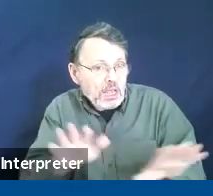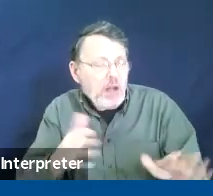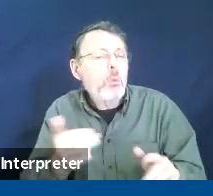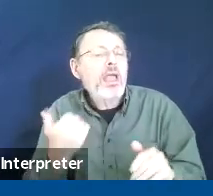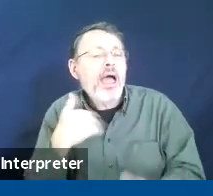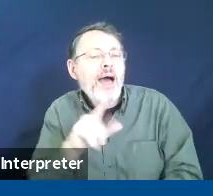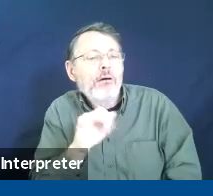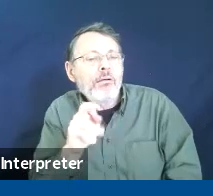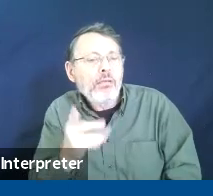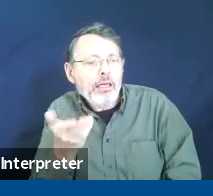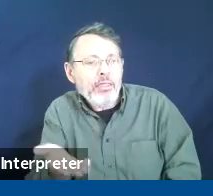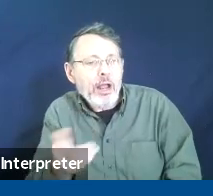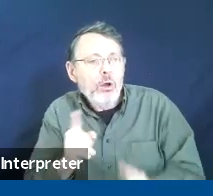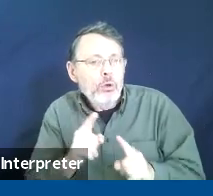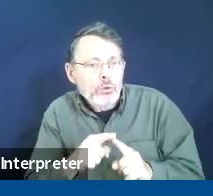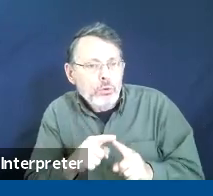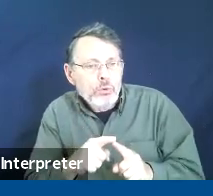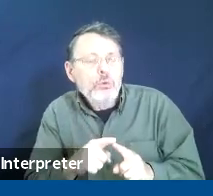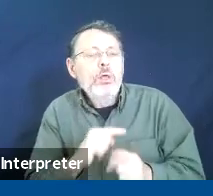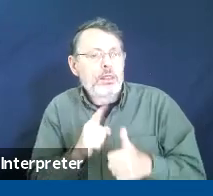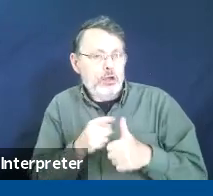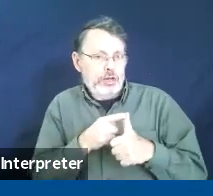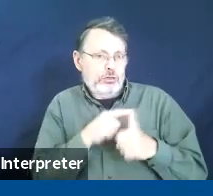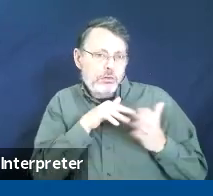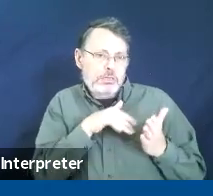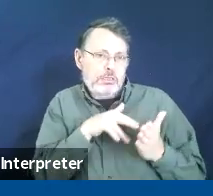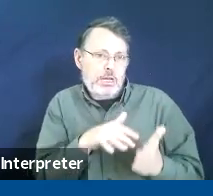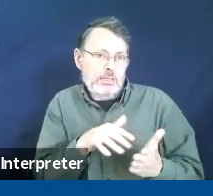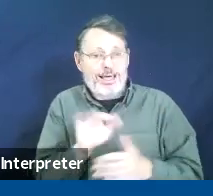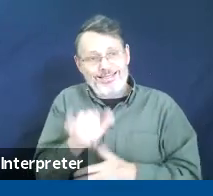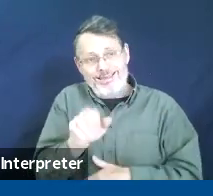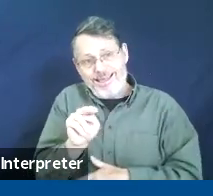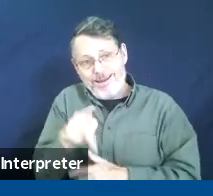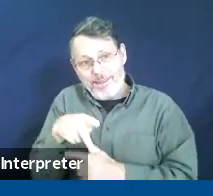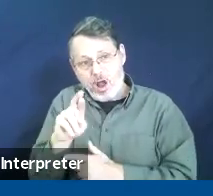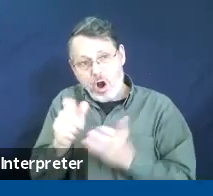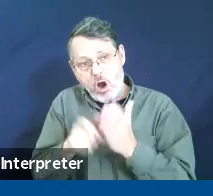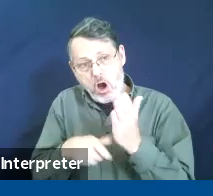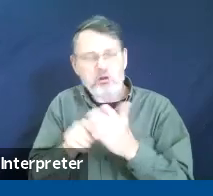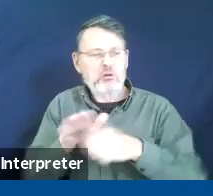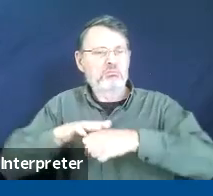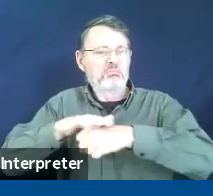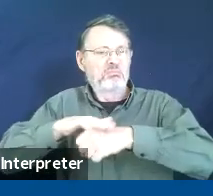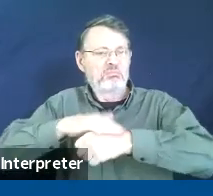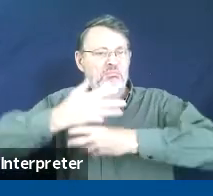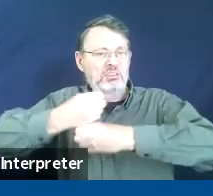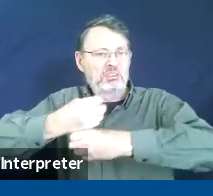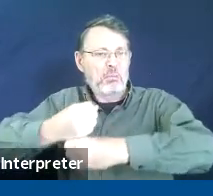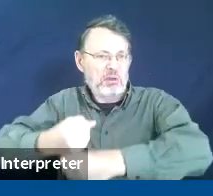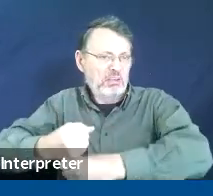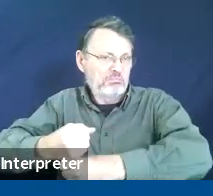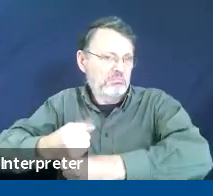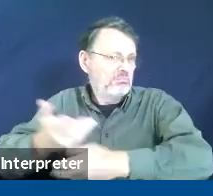that article to the original studies. So the NPR article just gives you a summary overview of what